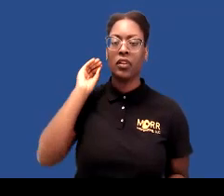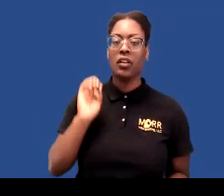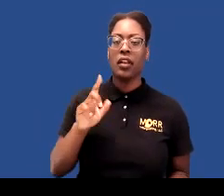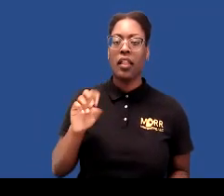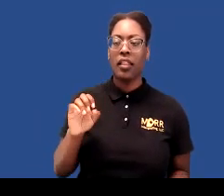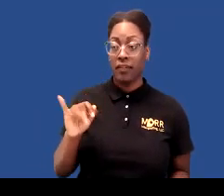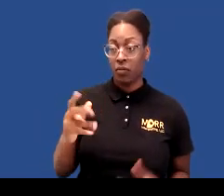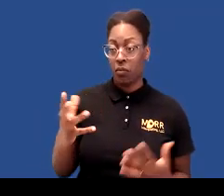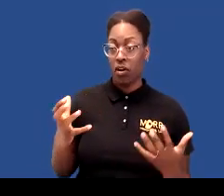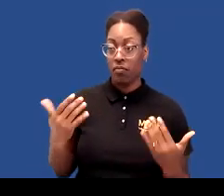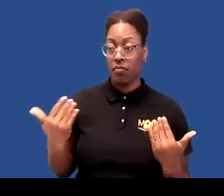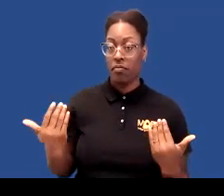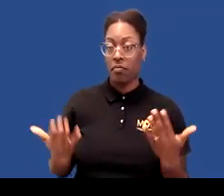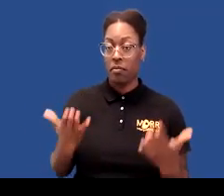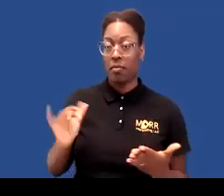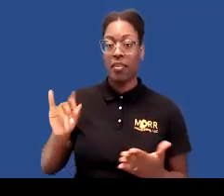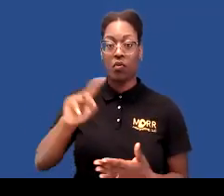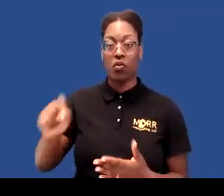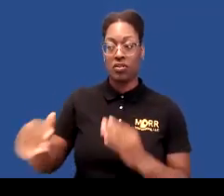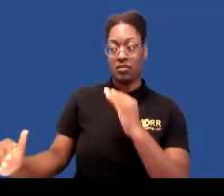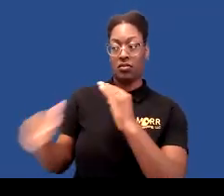maybe send that question to me later, I can try and address it.